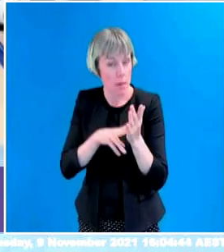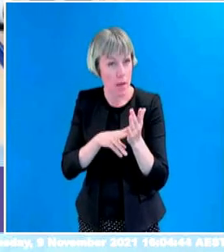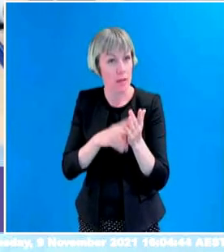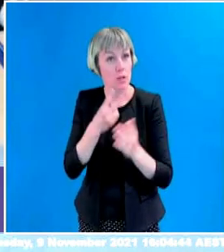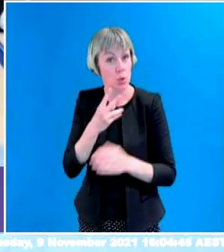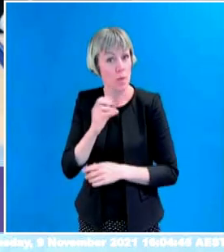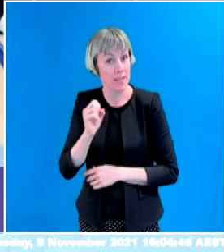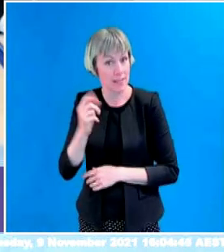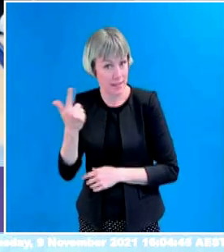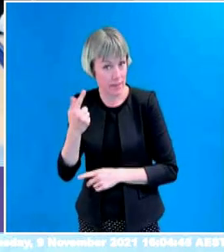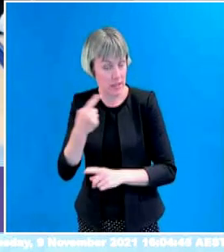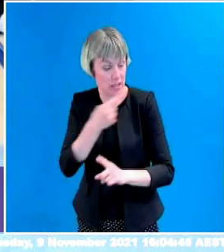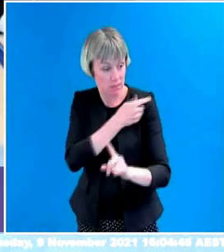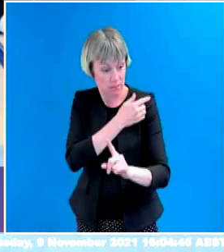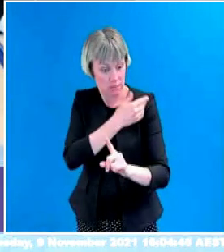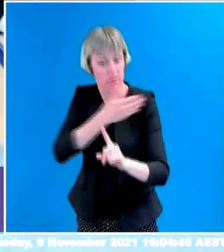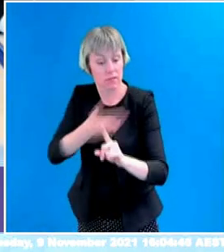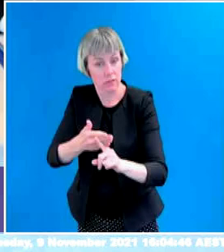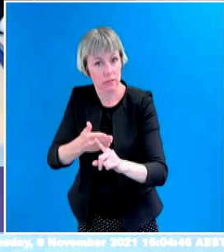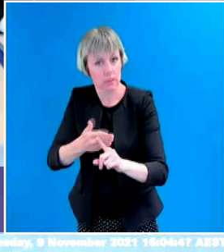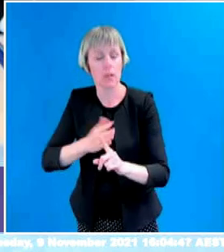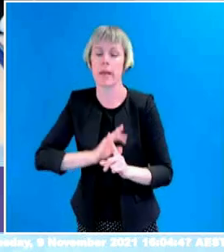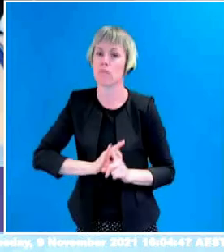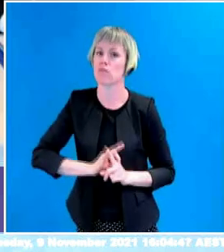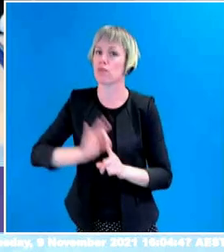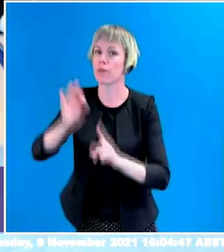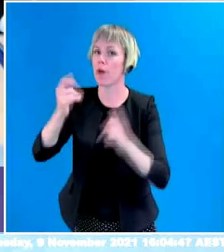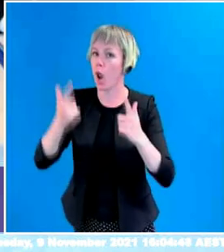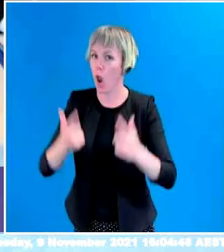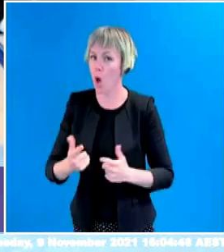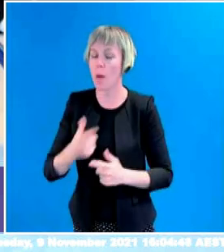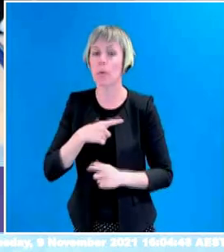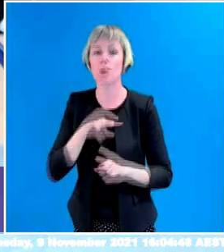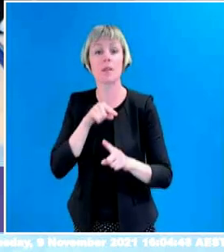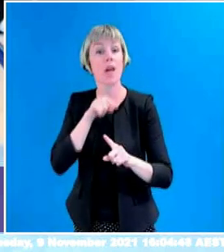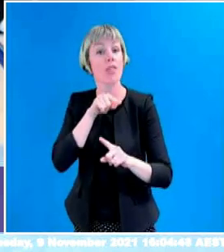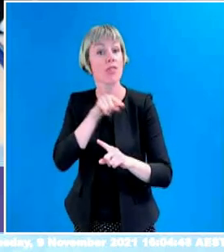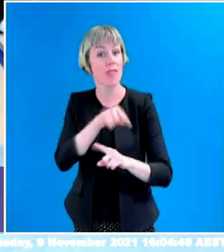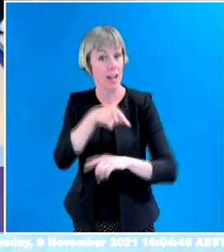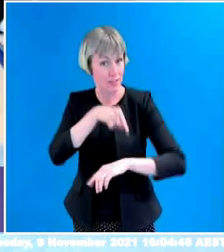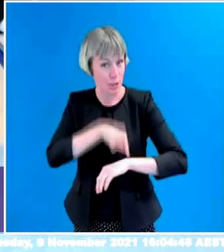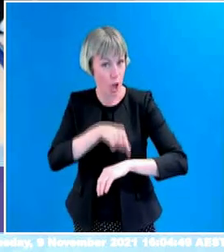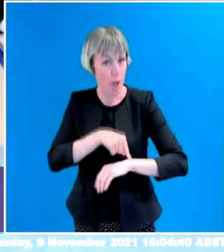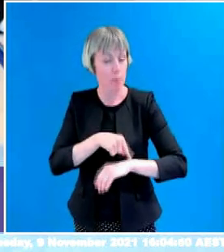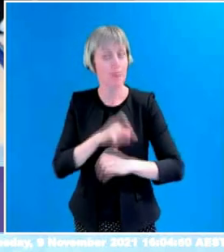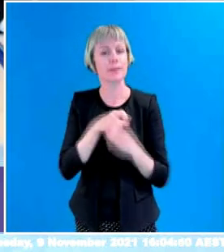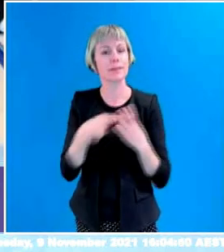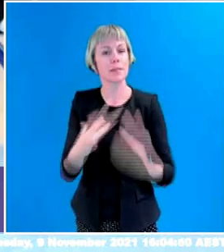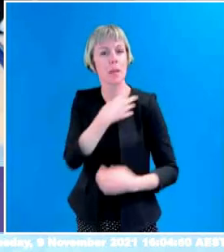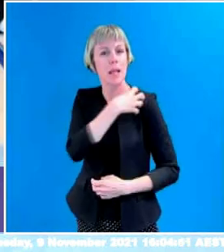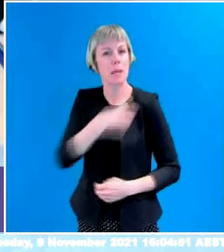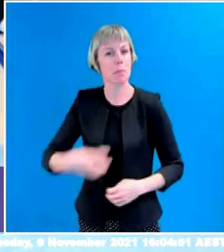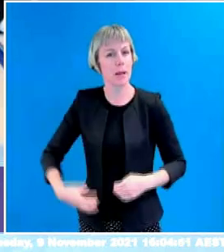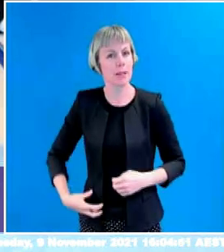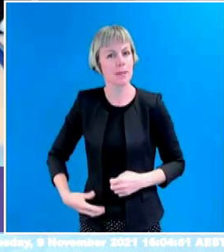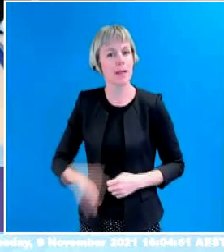ministers initiated or indicated that they intended for a new Disability